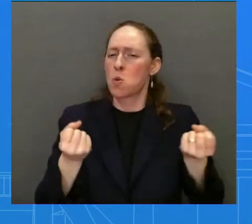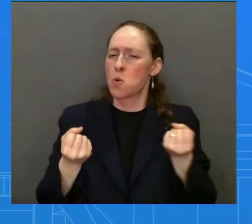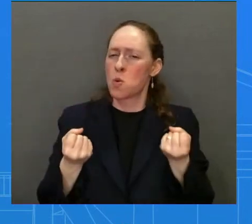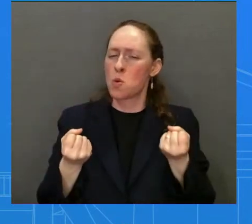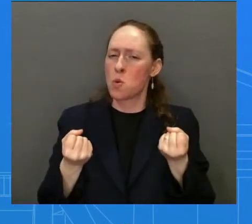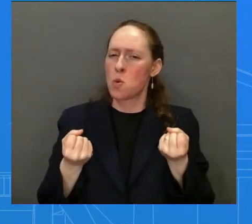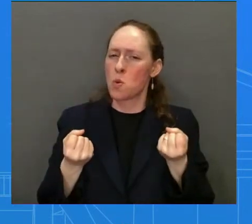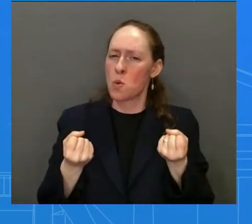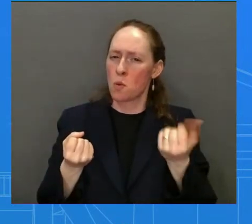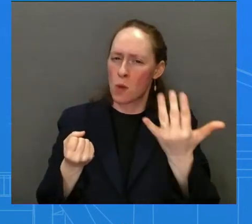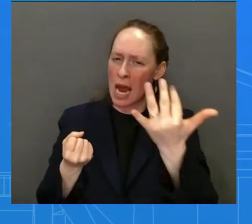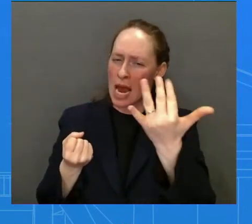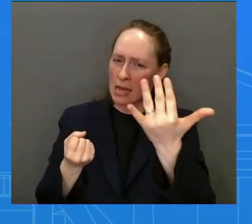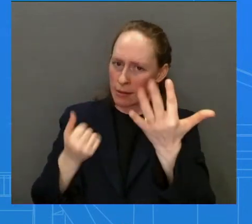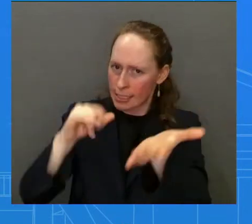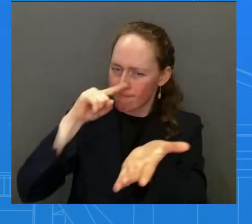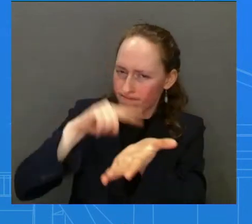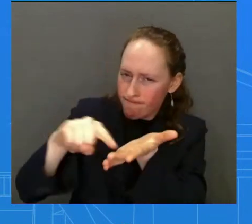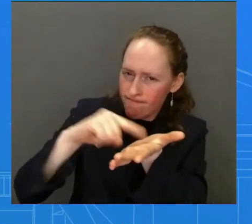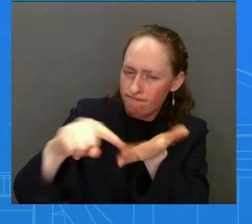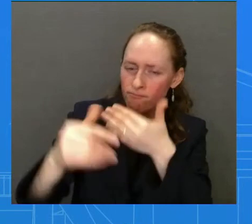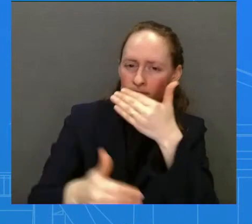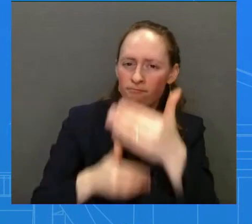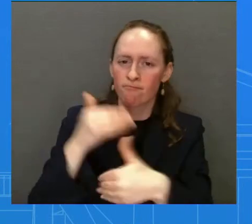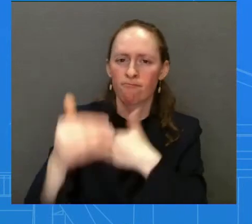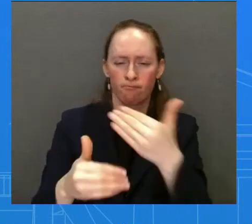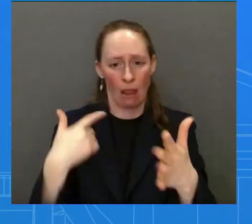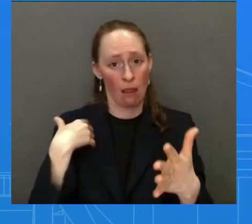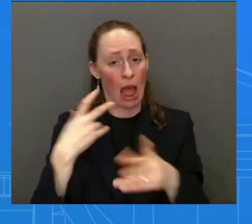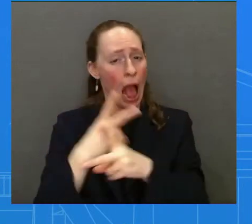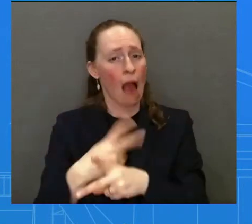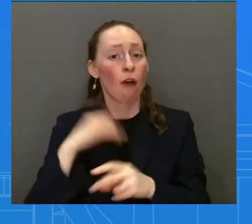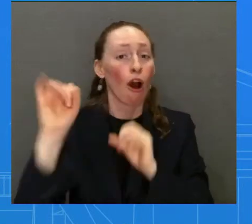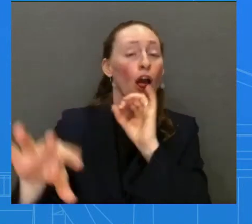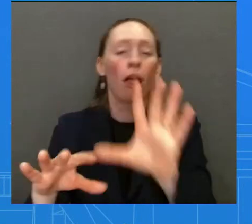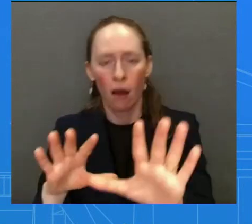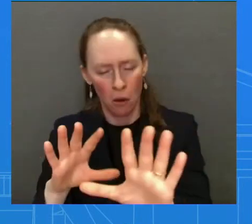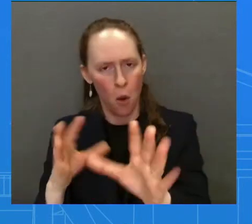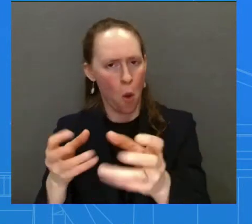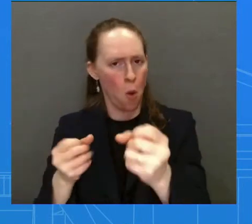Just want to be careful from here. Look, the President is going to continue to take action